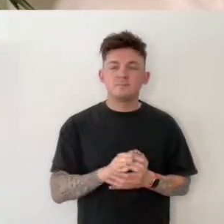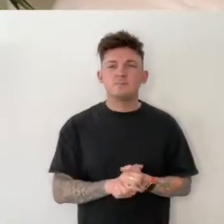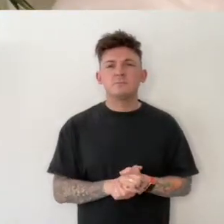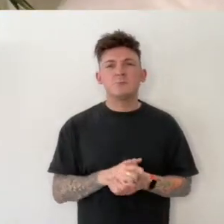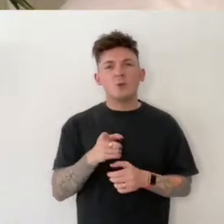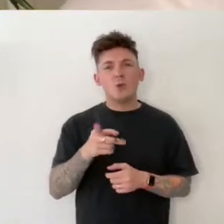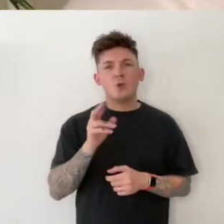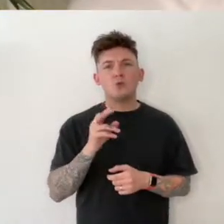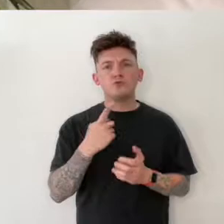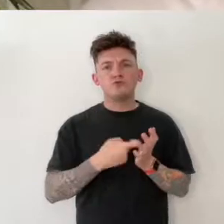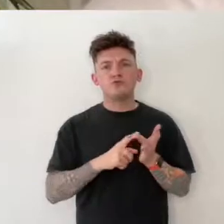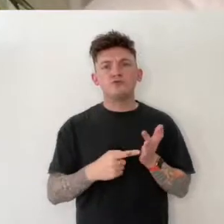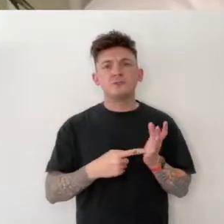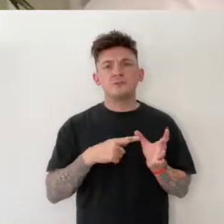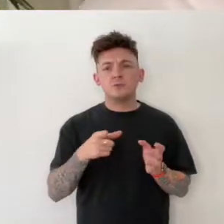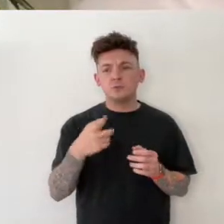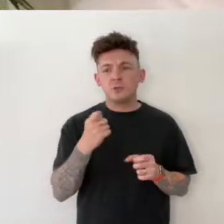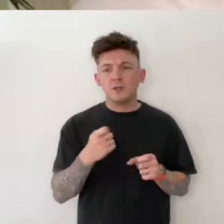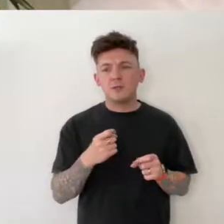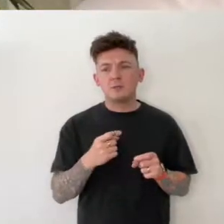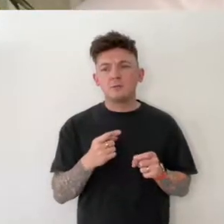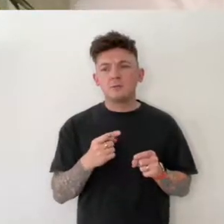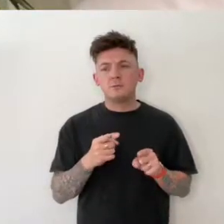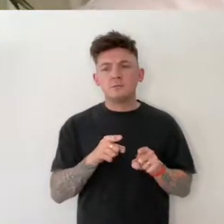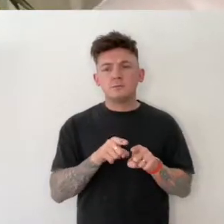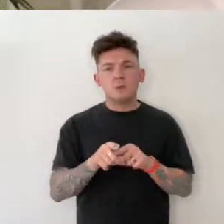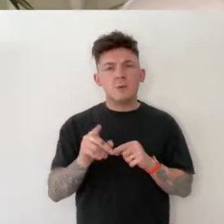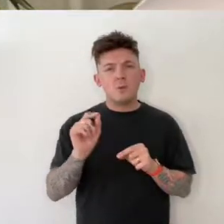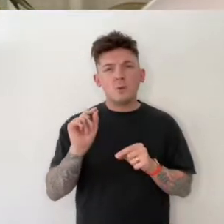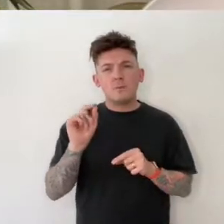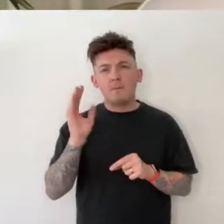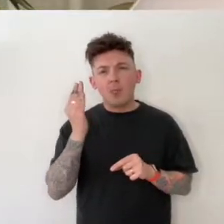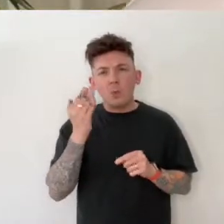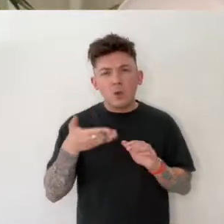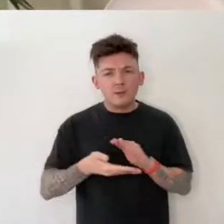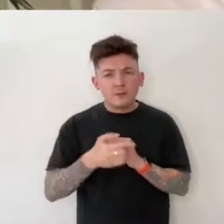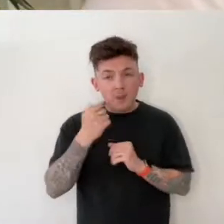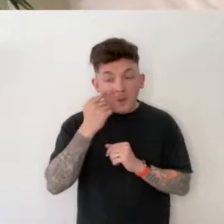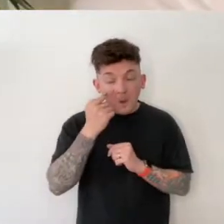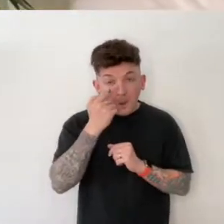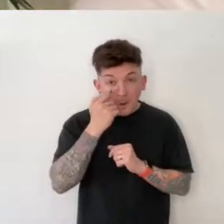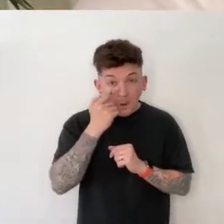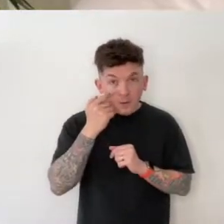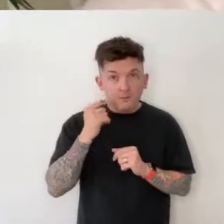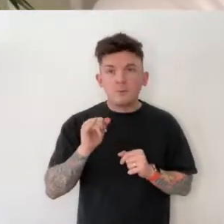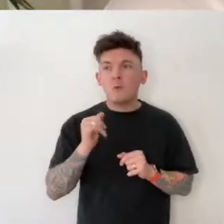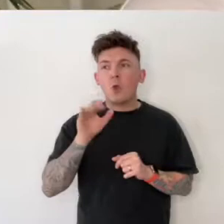um some ladies have a little blue underneath the eye so putting some orange lipstick or